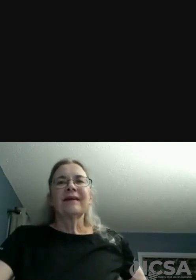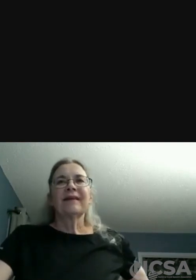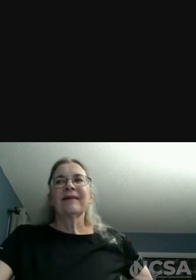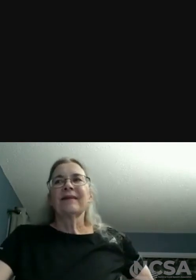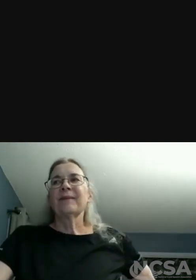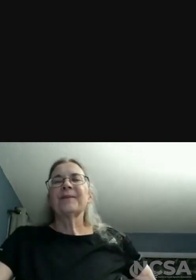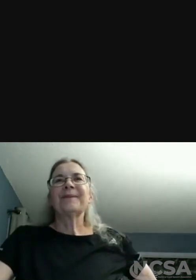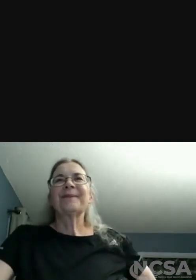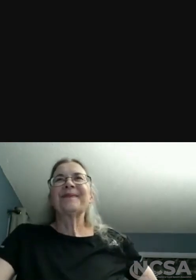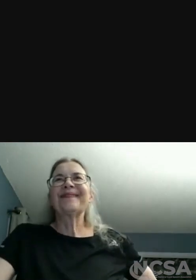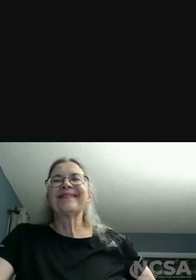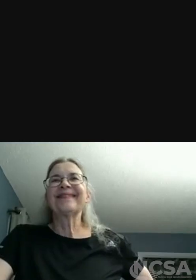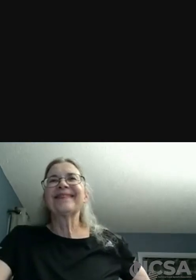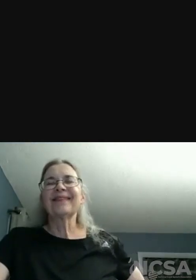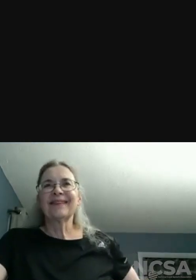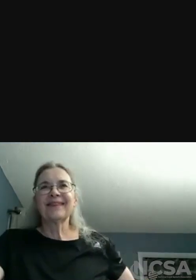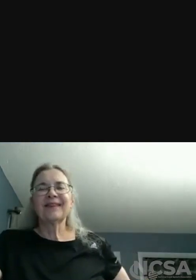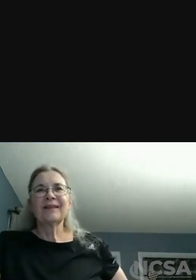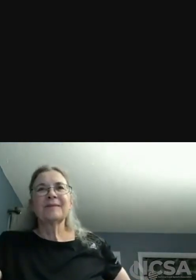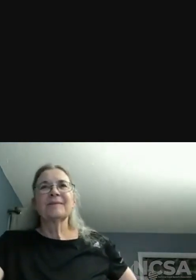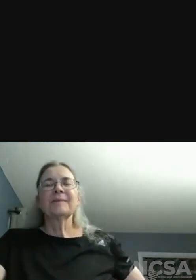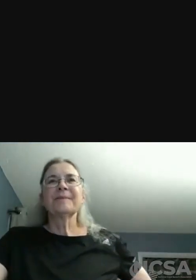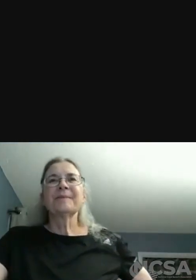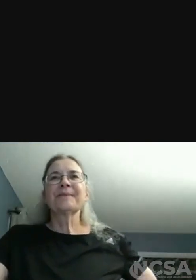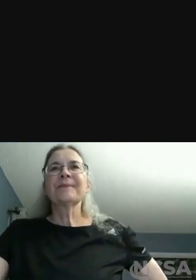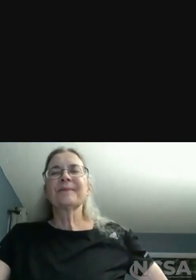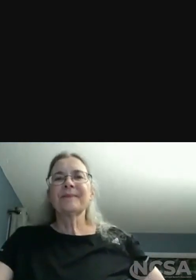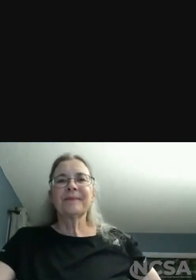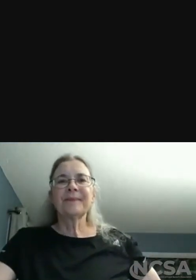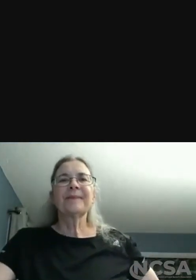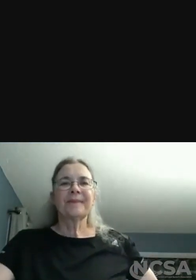Donna, we would really like to thank you for the presentation this evening.